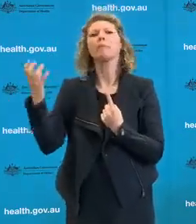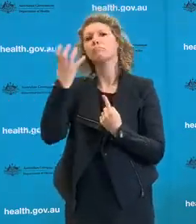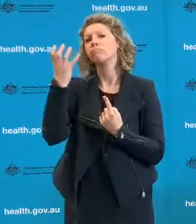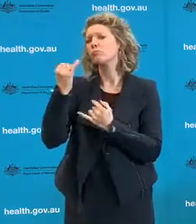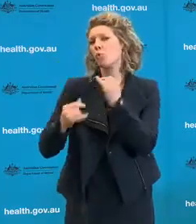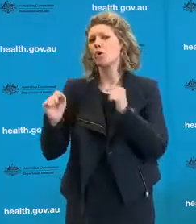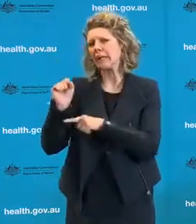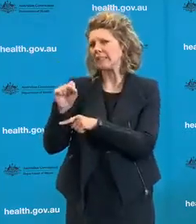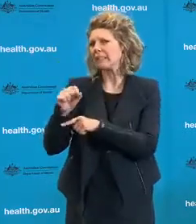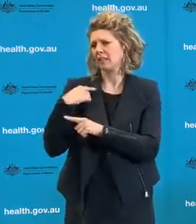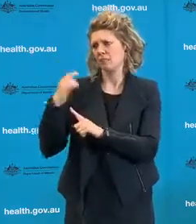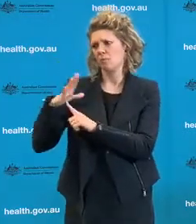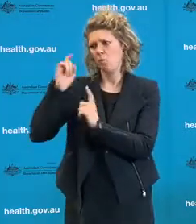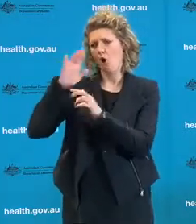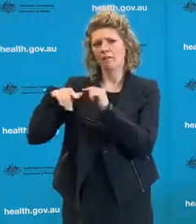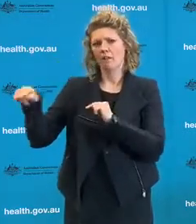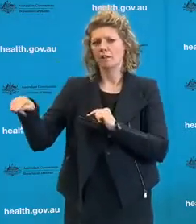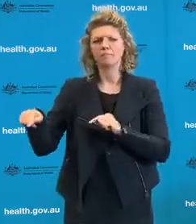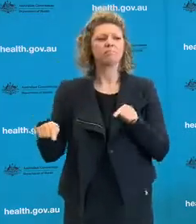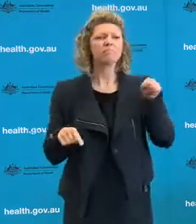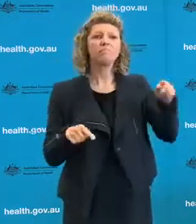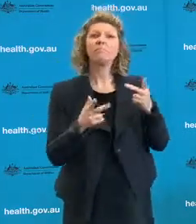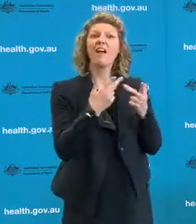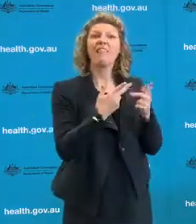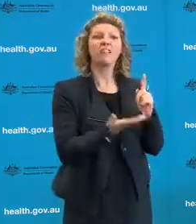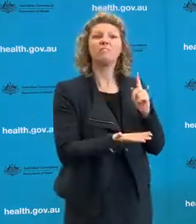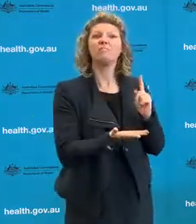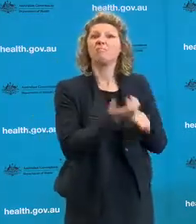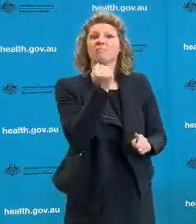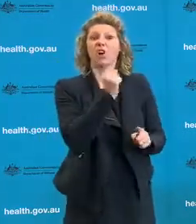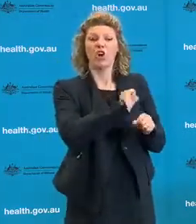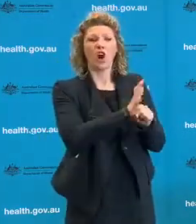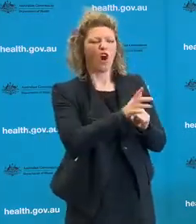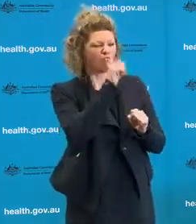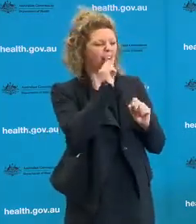have cases where you're clearly able to